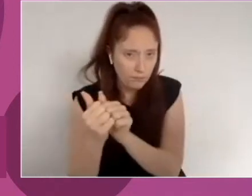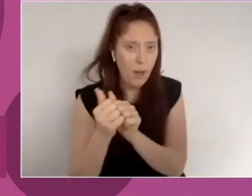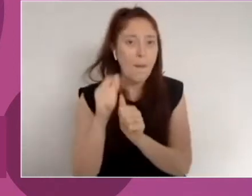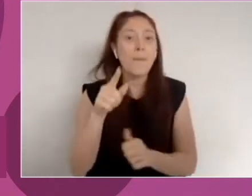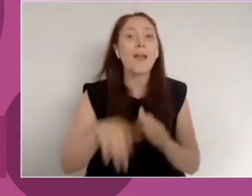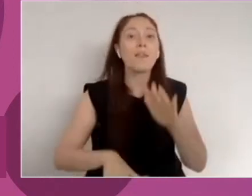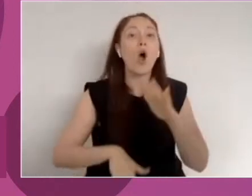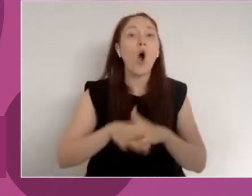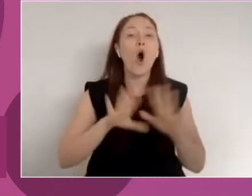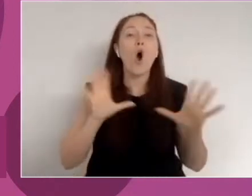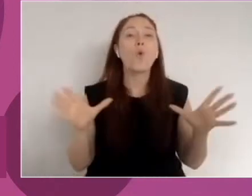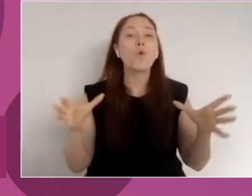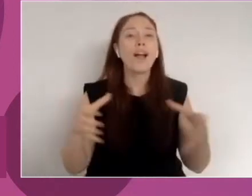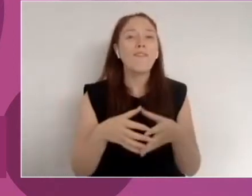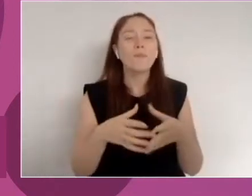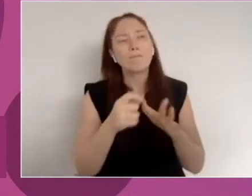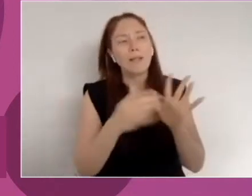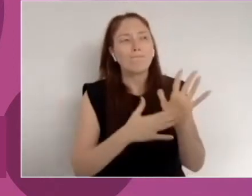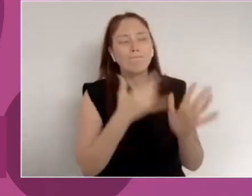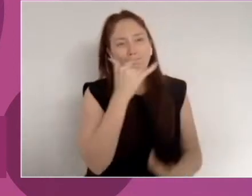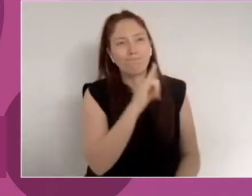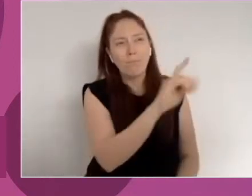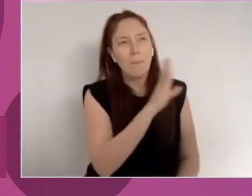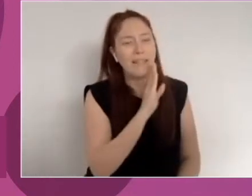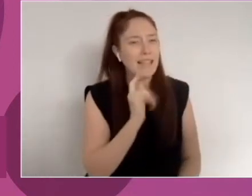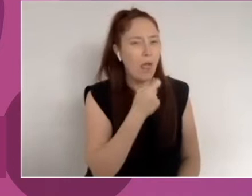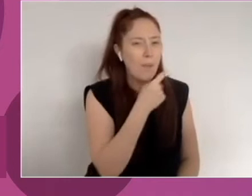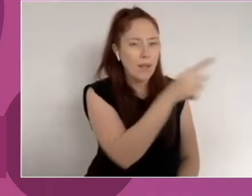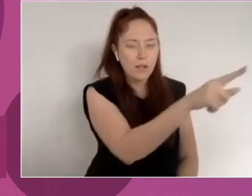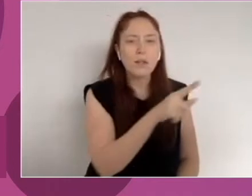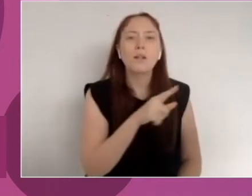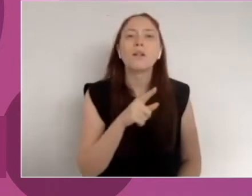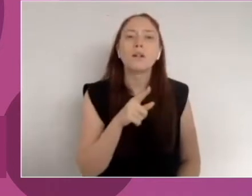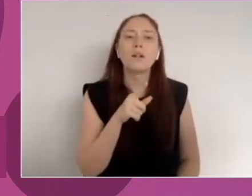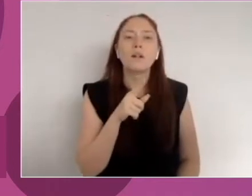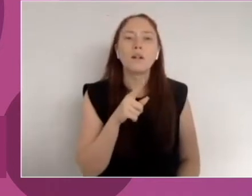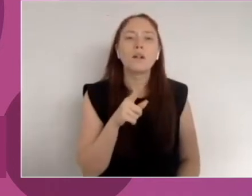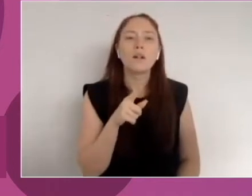did pick up on this and all first ministers did. Came out of the establishment of National Cabinet.